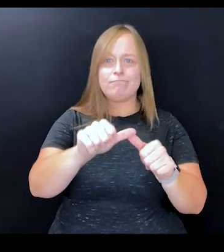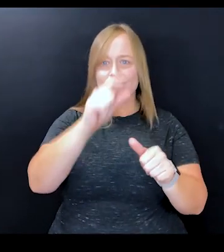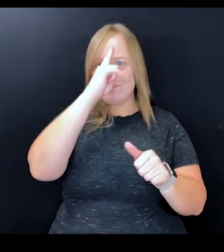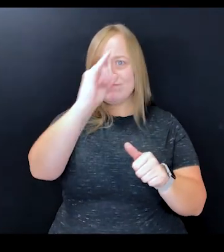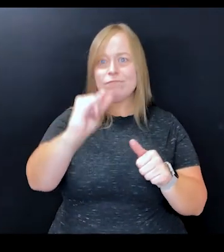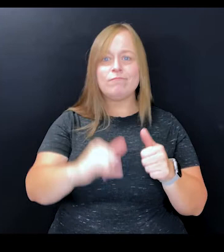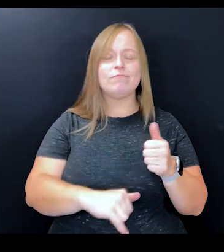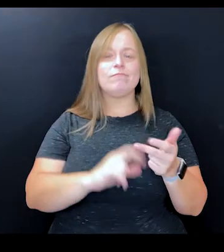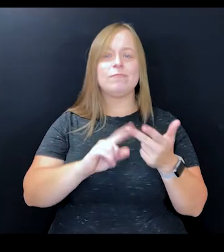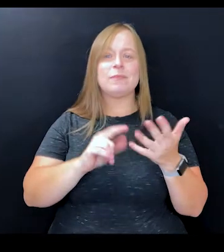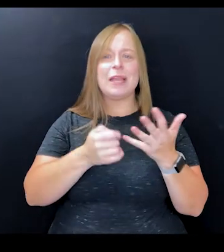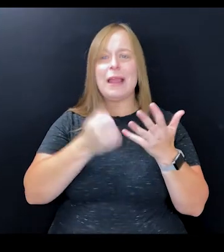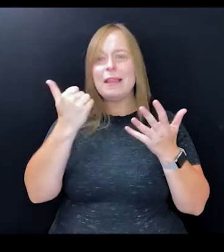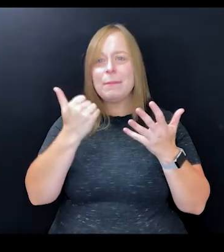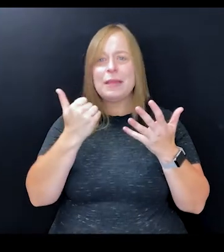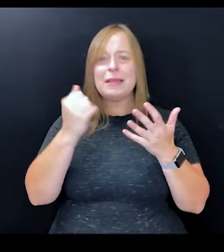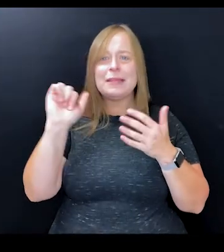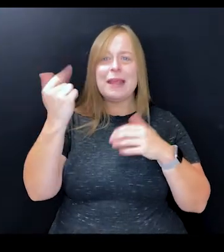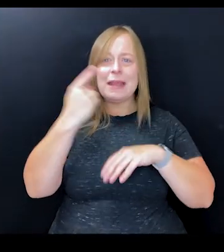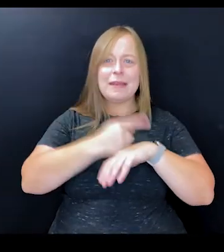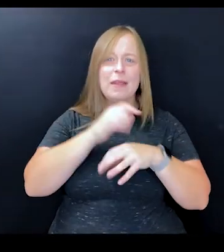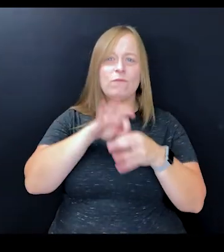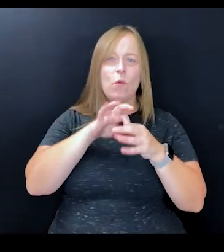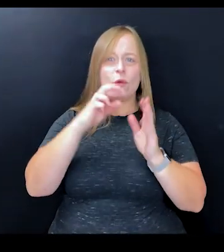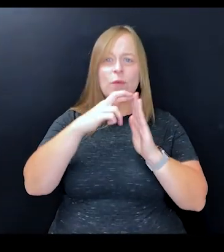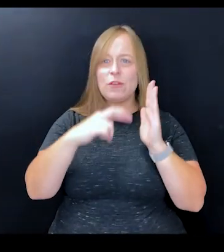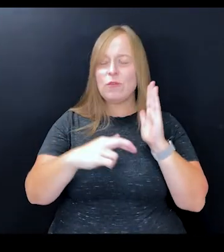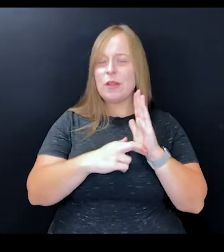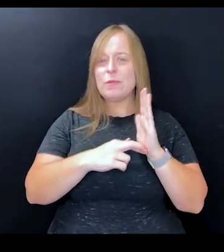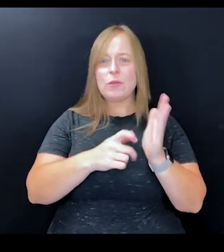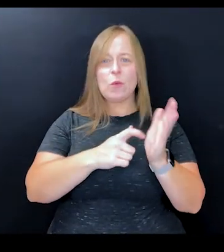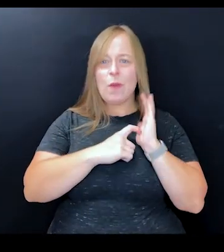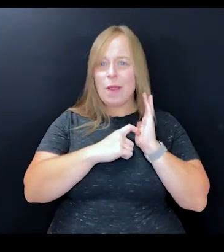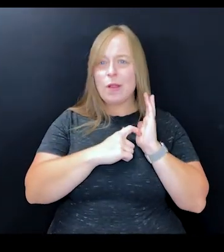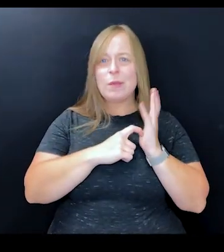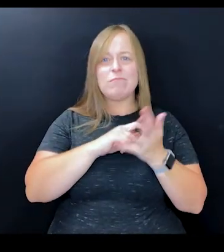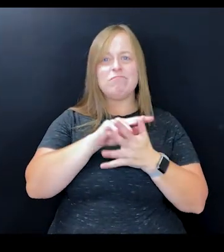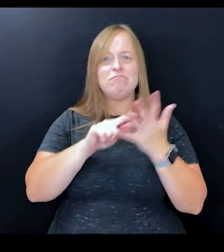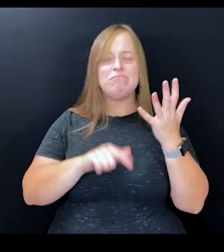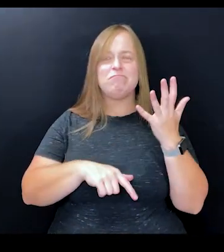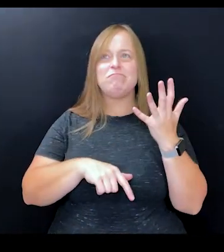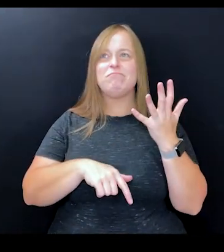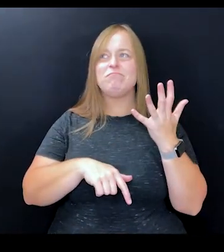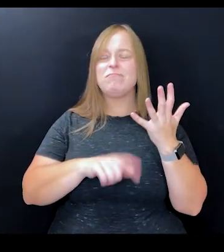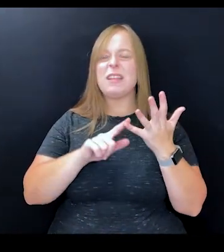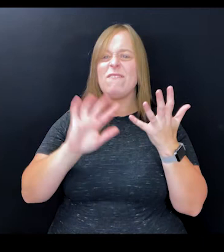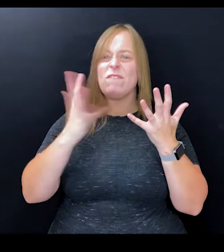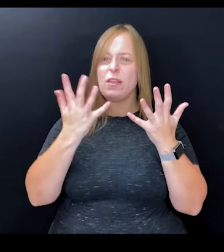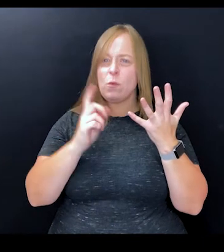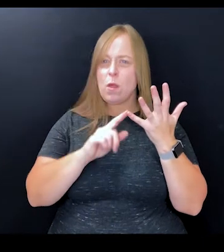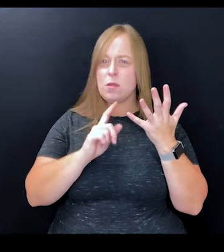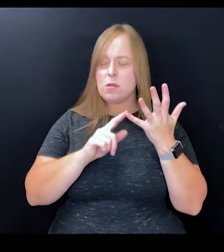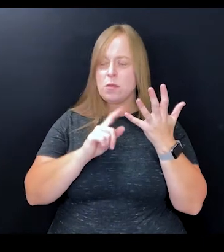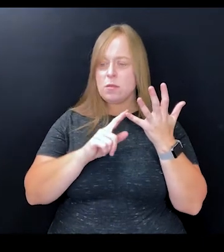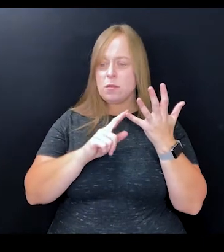and eliminating the ten day voter registration requirements. And then there is a fifth one that